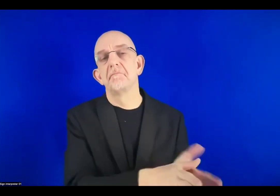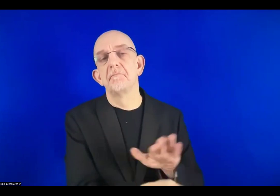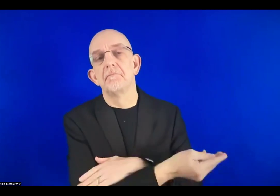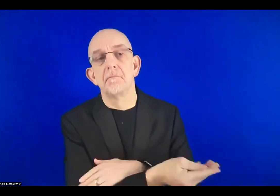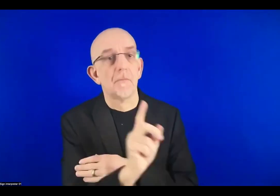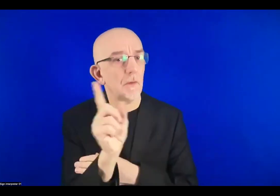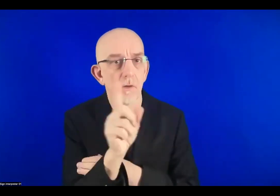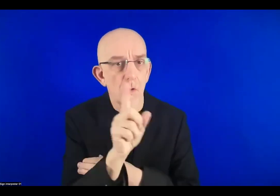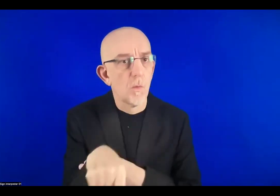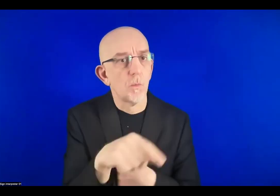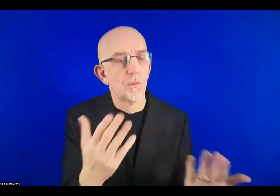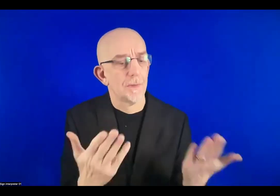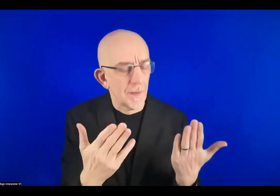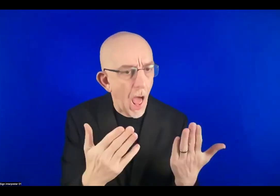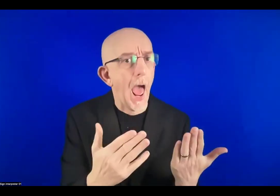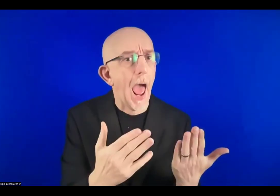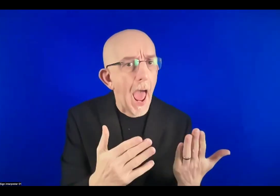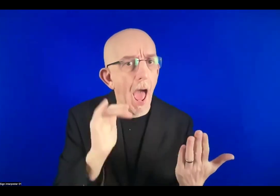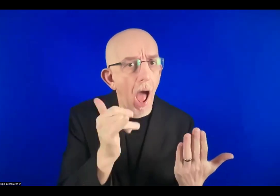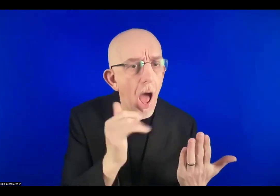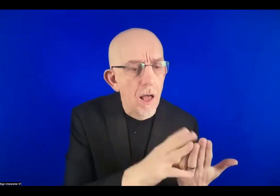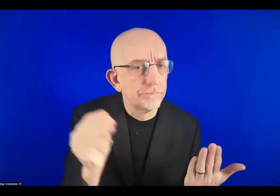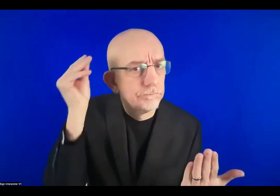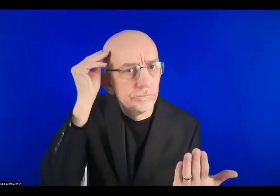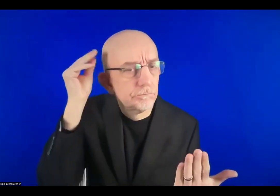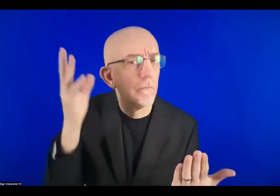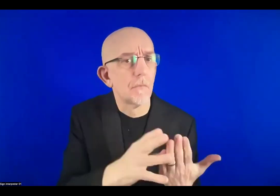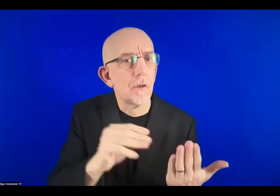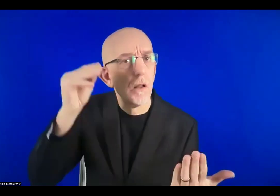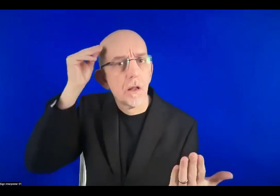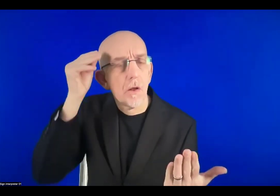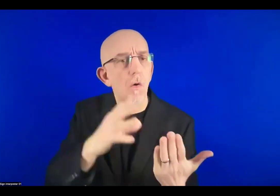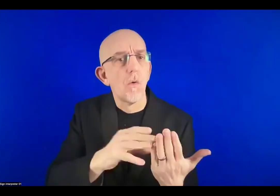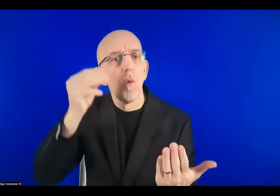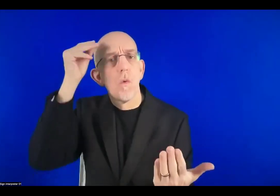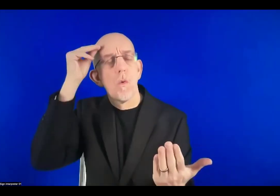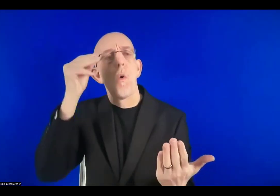treated differently. We know the CRPD is an anti-discrimination treaty, but what